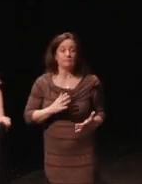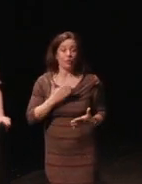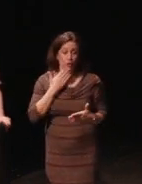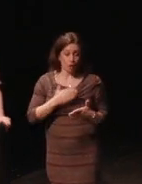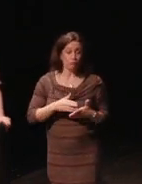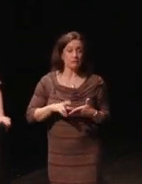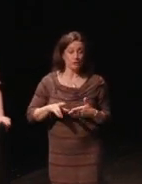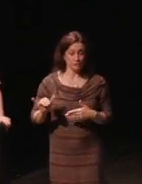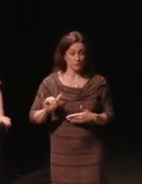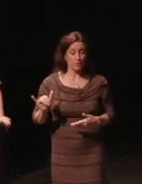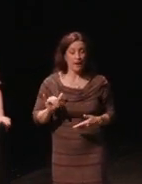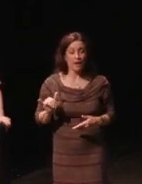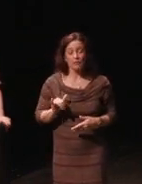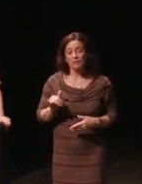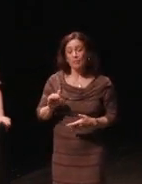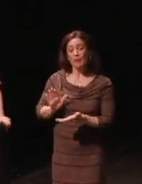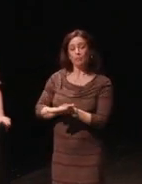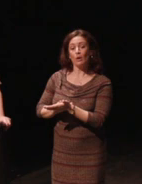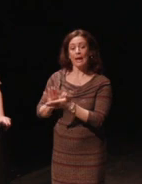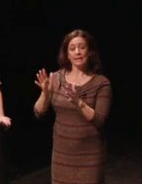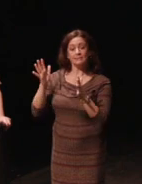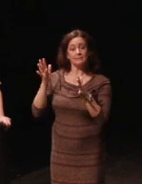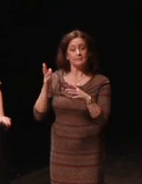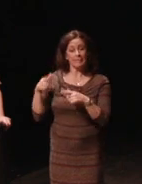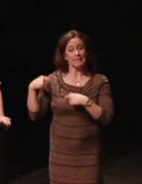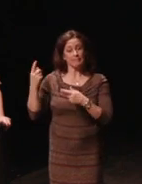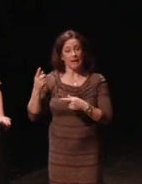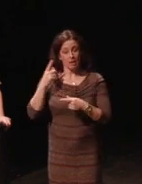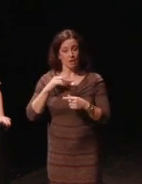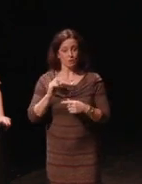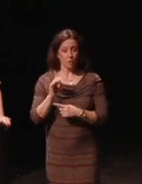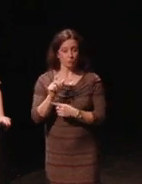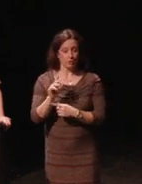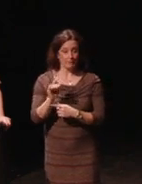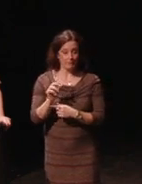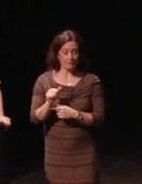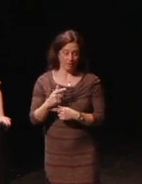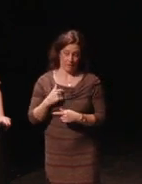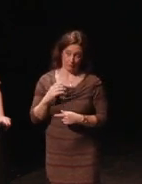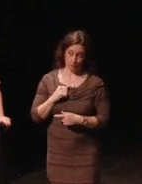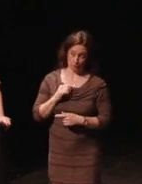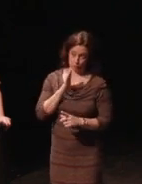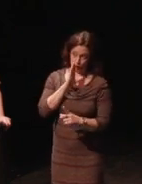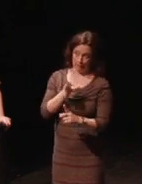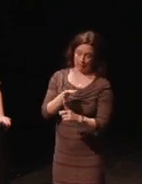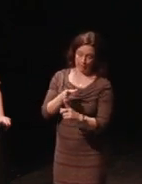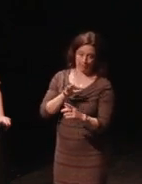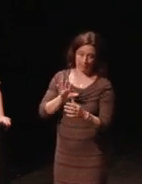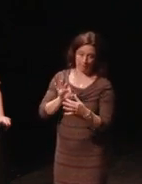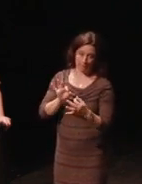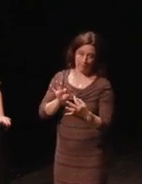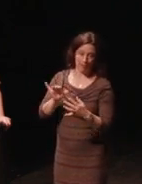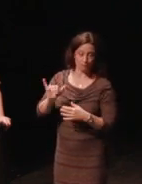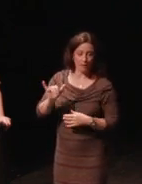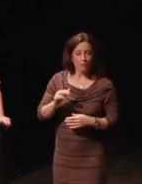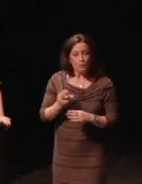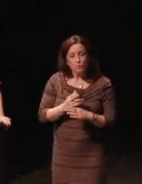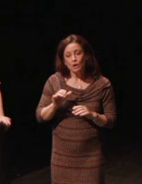The price that this being on social media and are presumed directly as well. The universal receeds over this is really